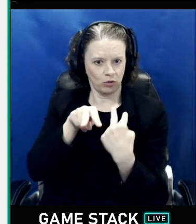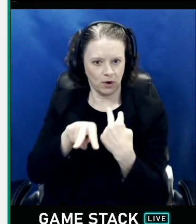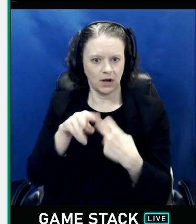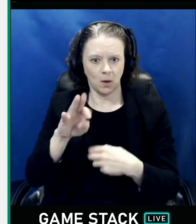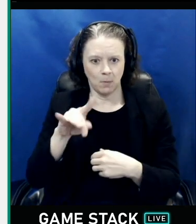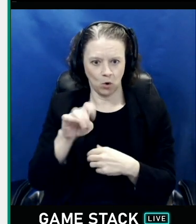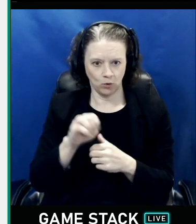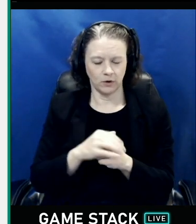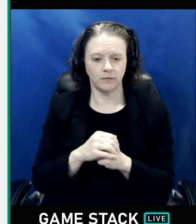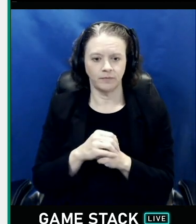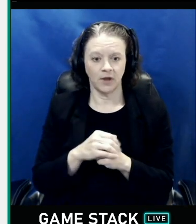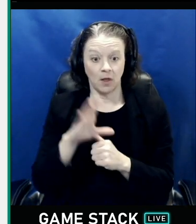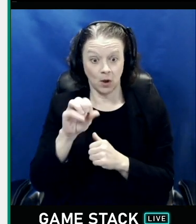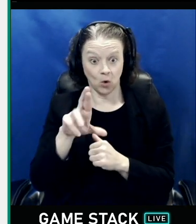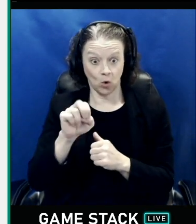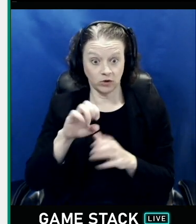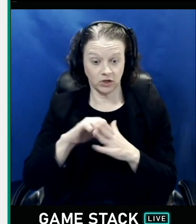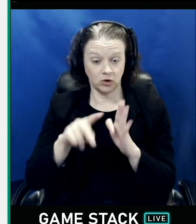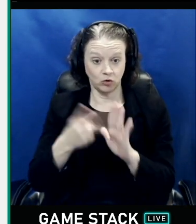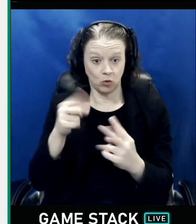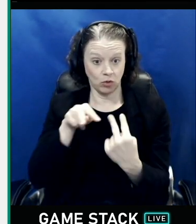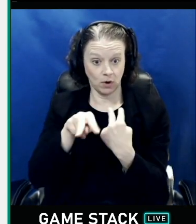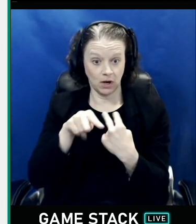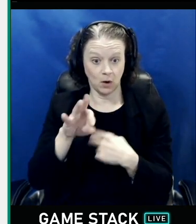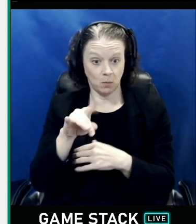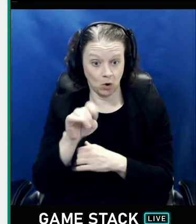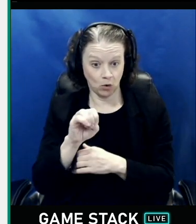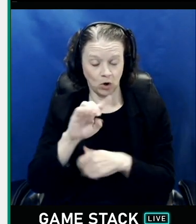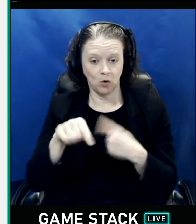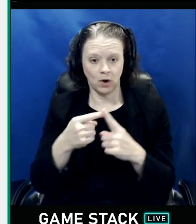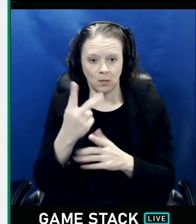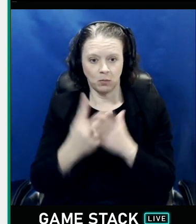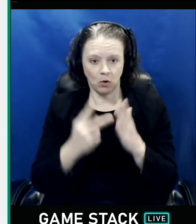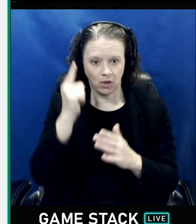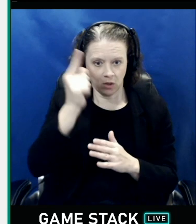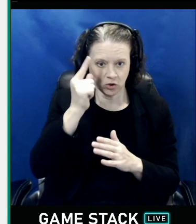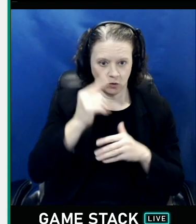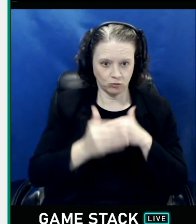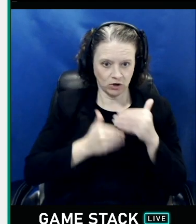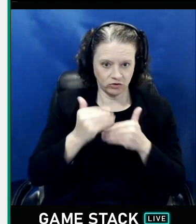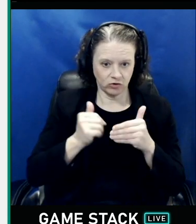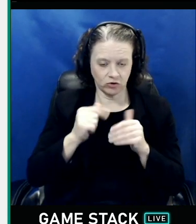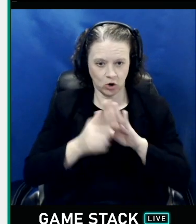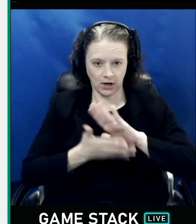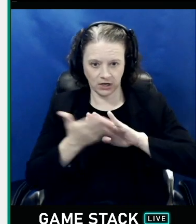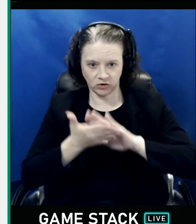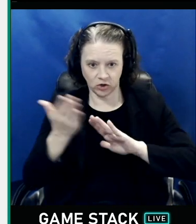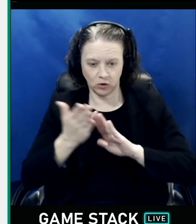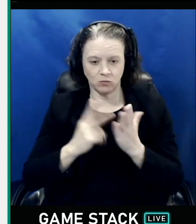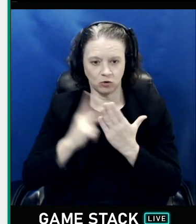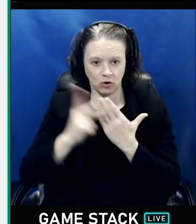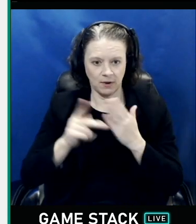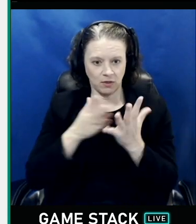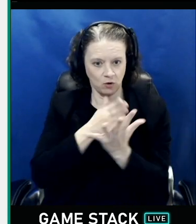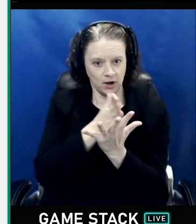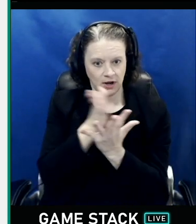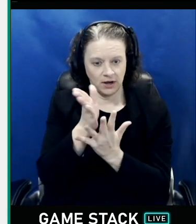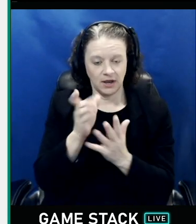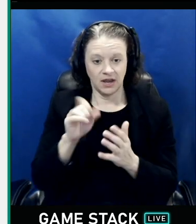The core is in dual-thread mode while both its logical processors are executing program threads. If either of the cores logical processors execute the operating